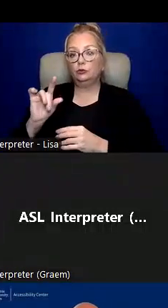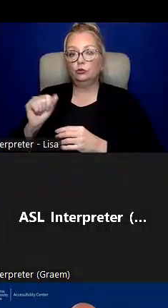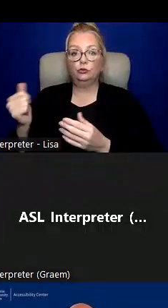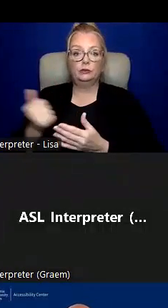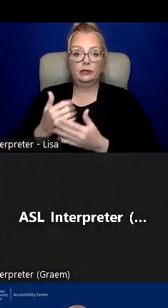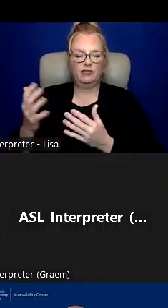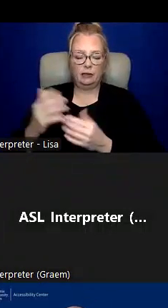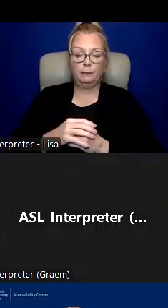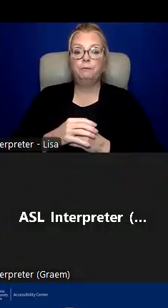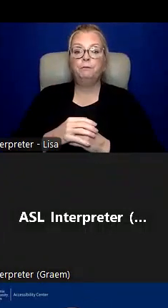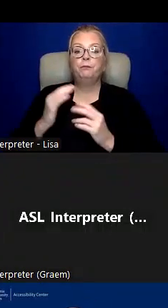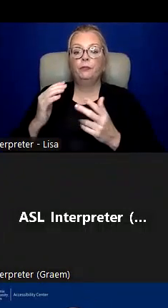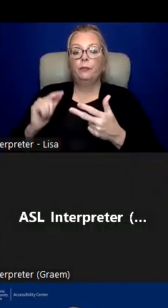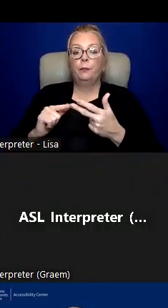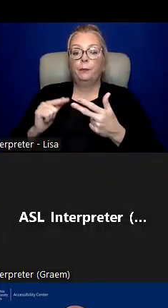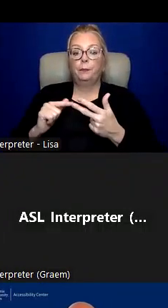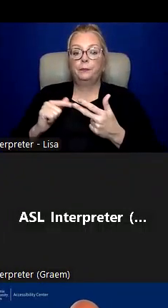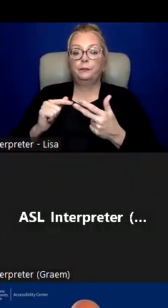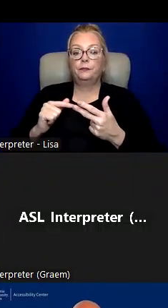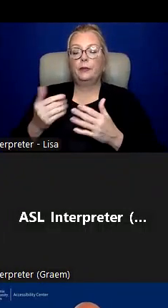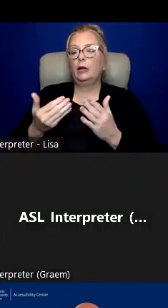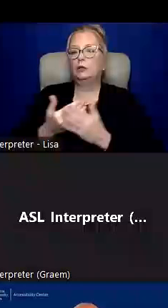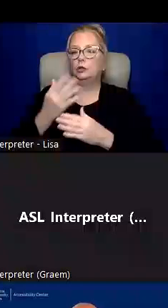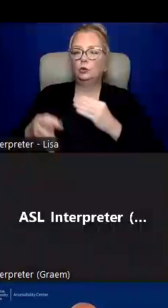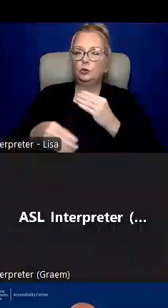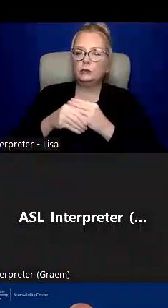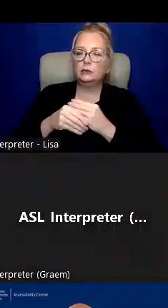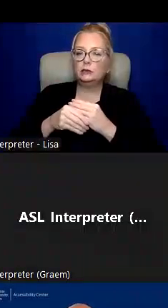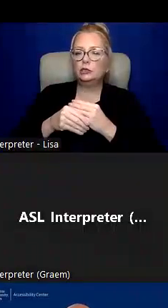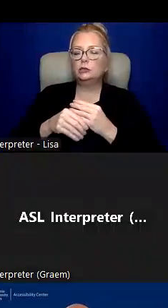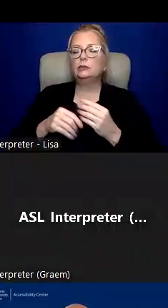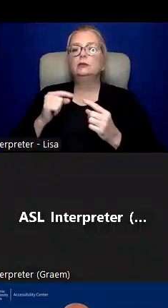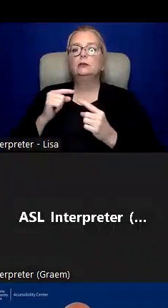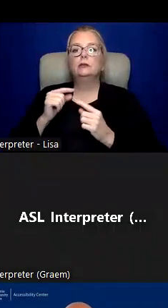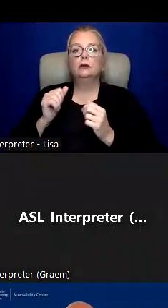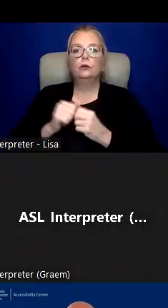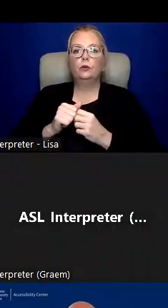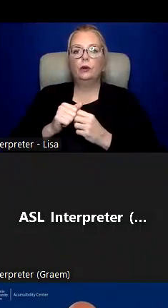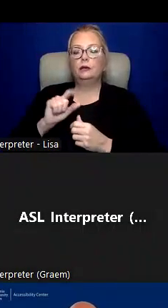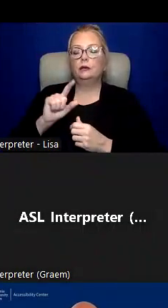And then lastly, this is a new addition with the 2017 refresh